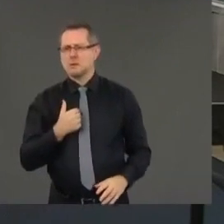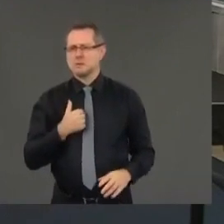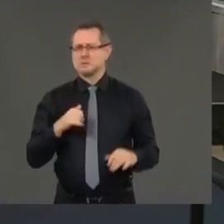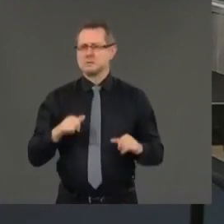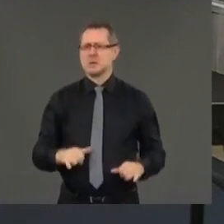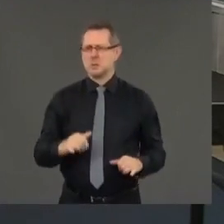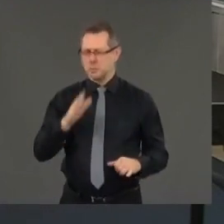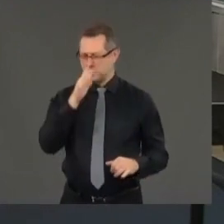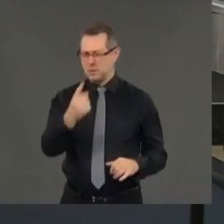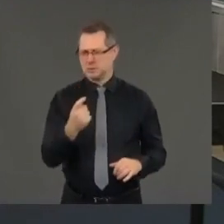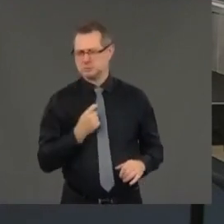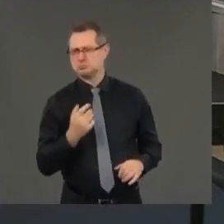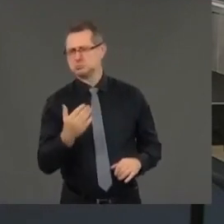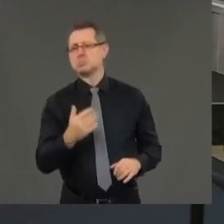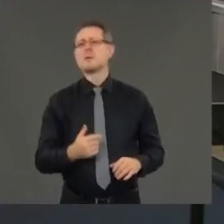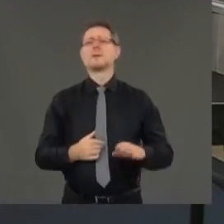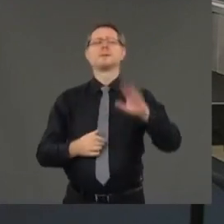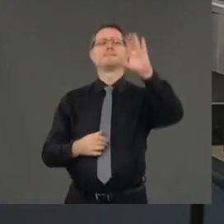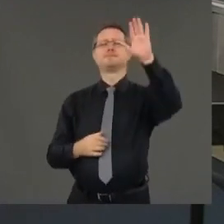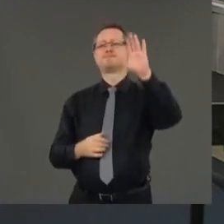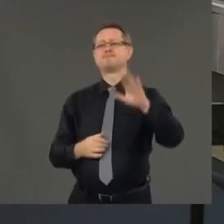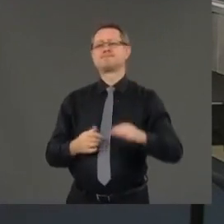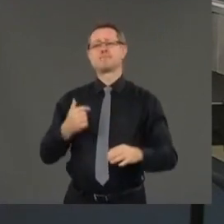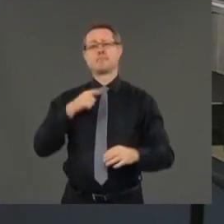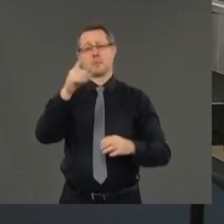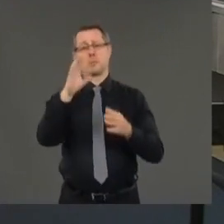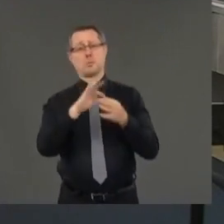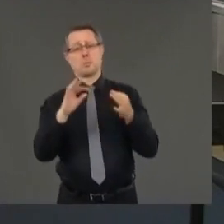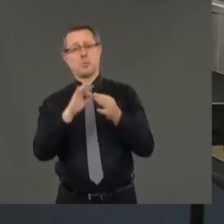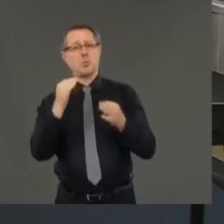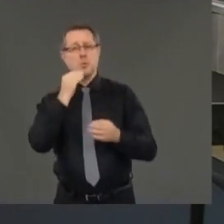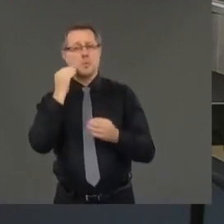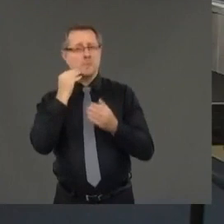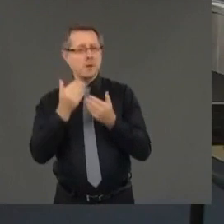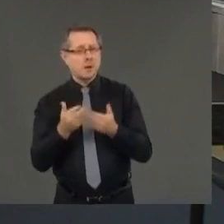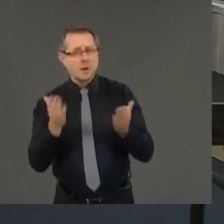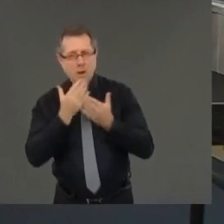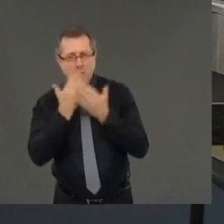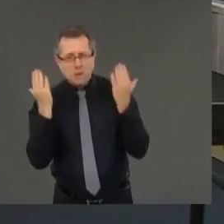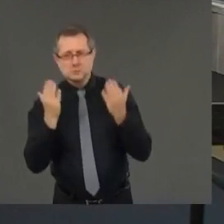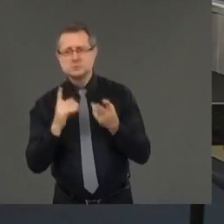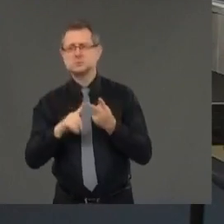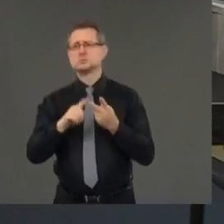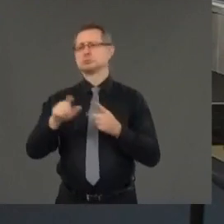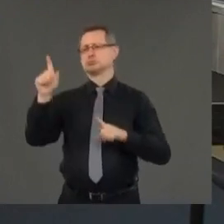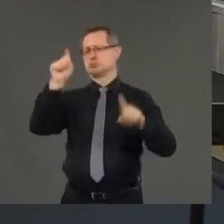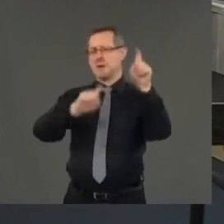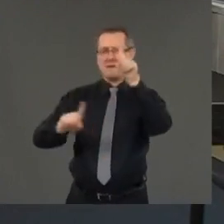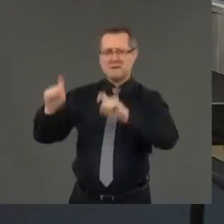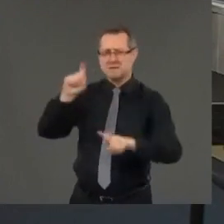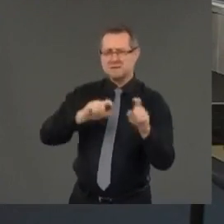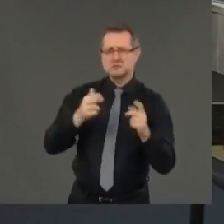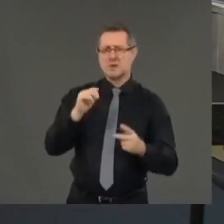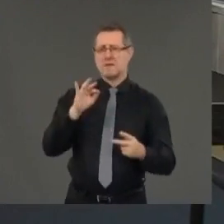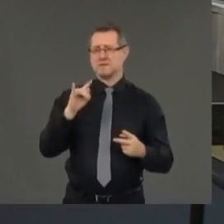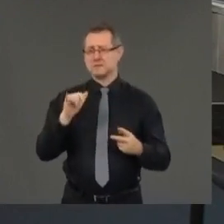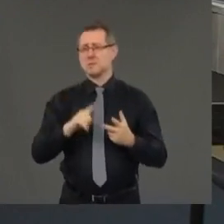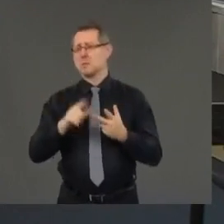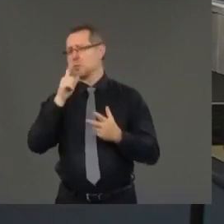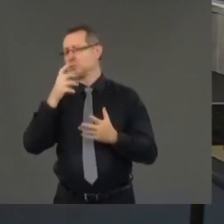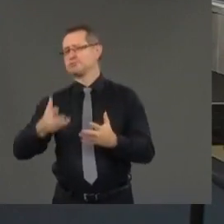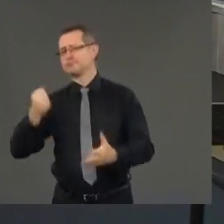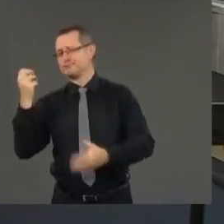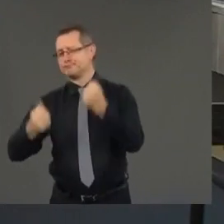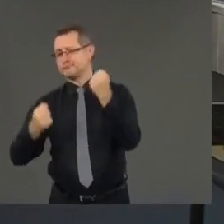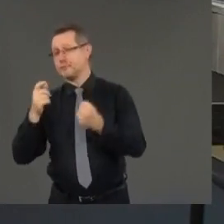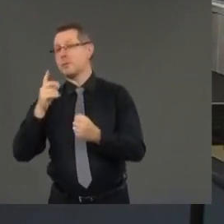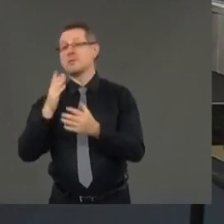SAYING THAT THE -- ARE YOU